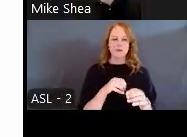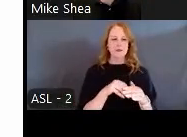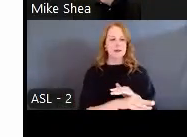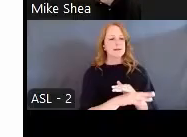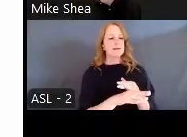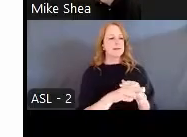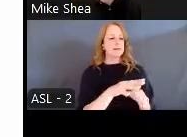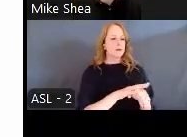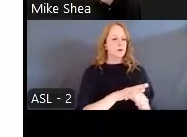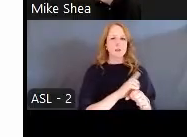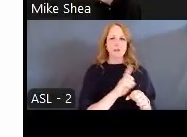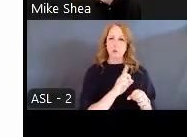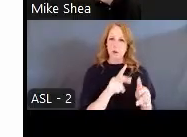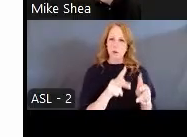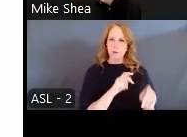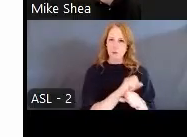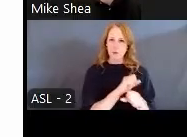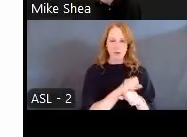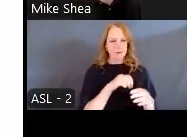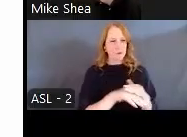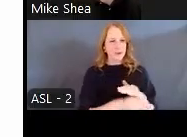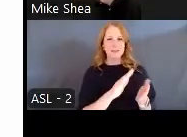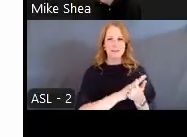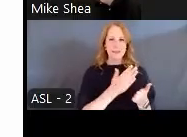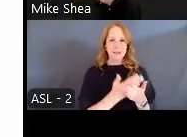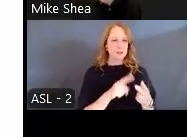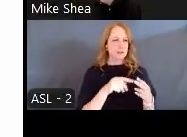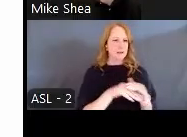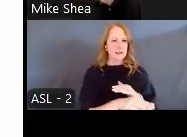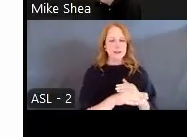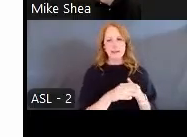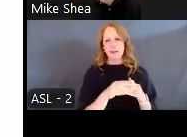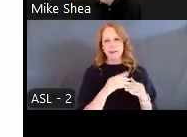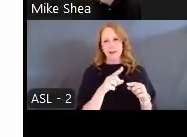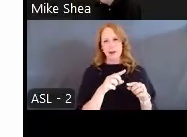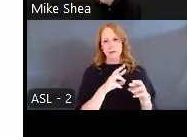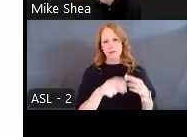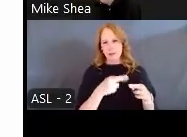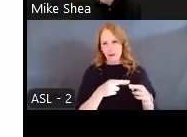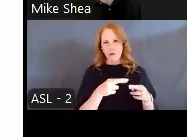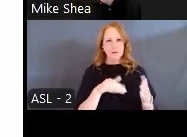are working inside the kitchen, inside the uh recycle center, inside of the facility management